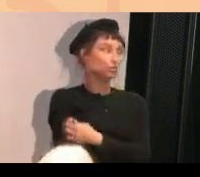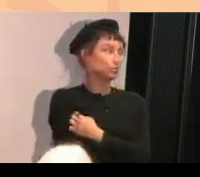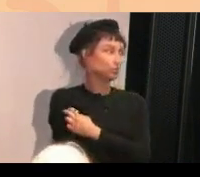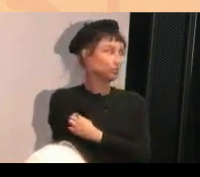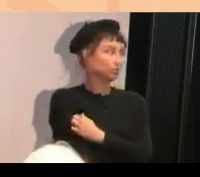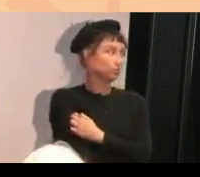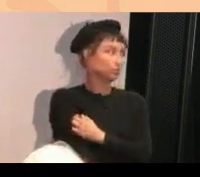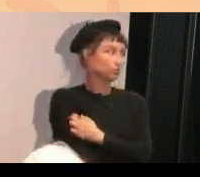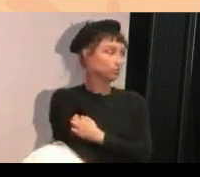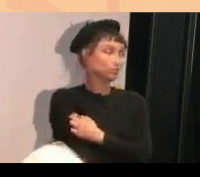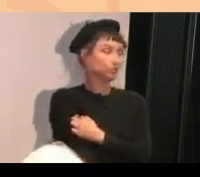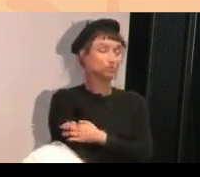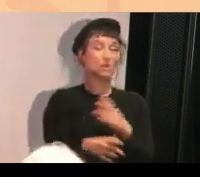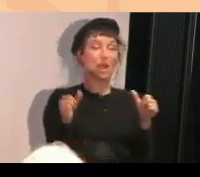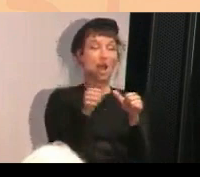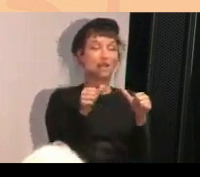Aunty Oodgeroo Noonuccal